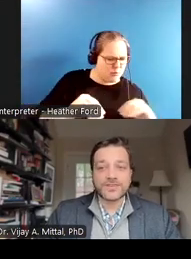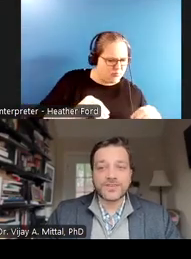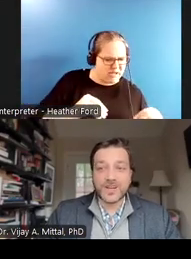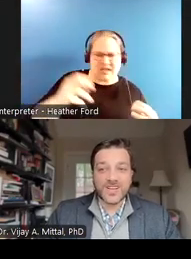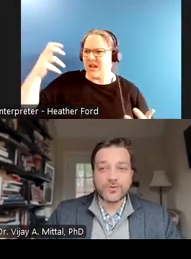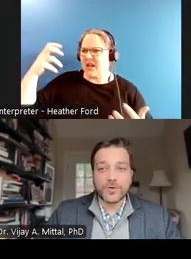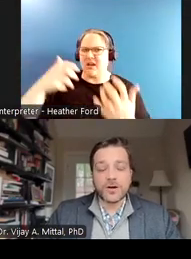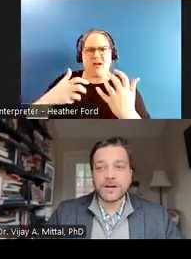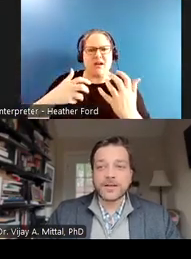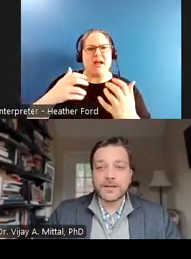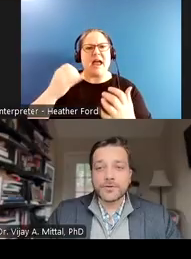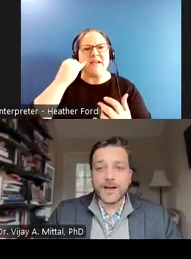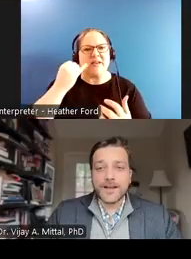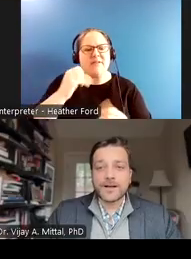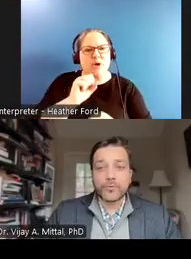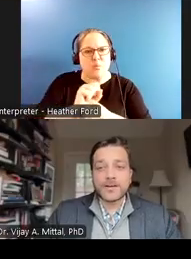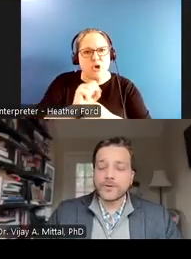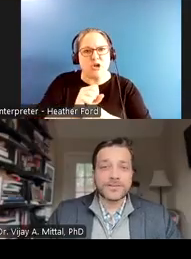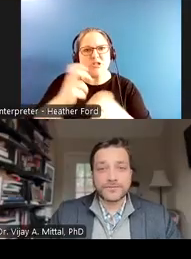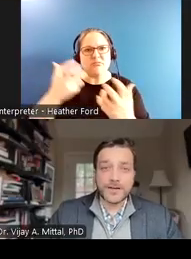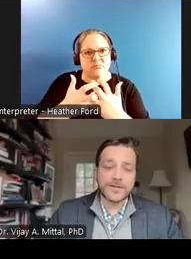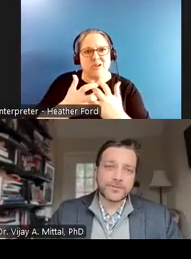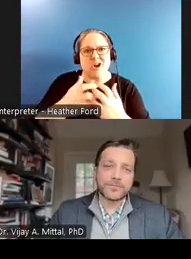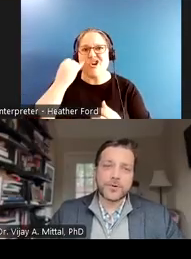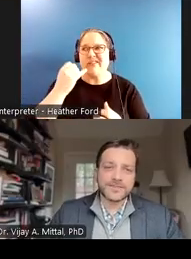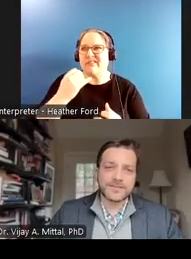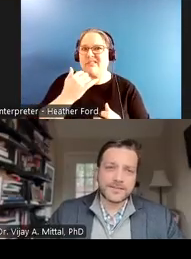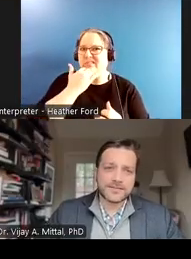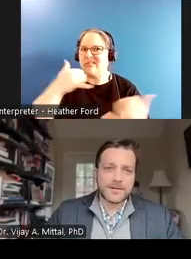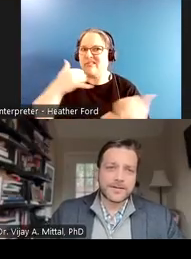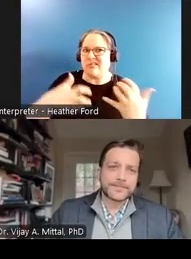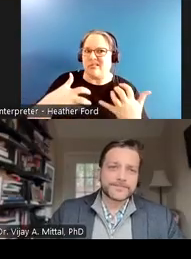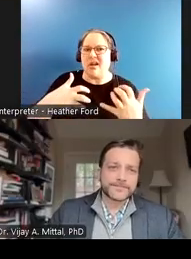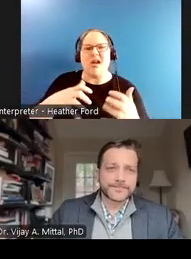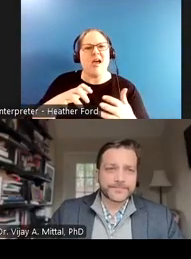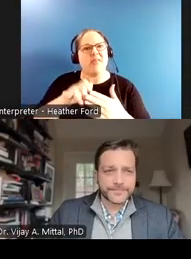and when it can go wrong can provide a window into fundamental processes.